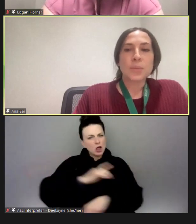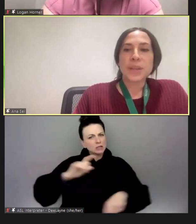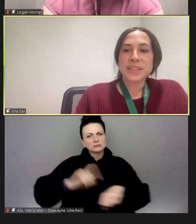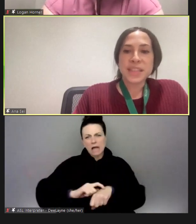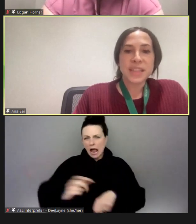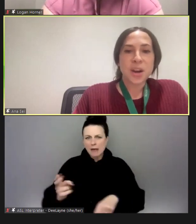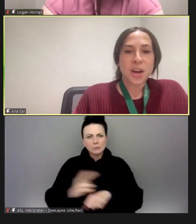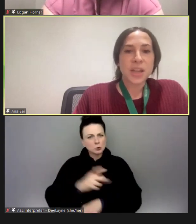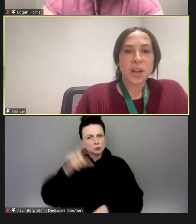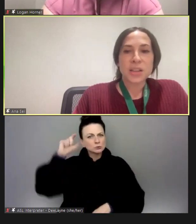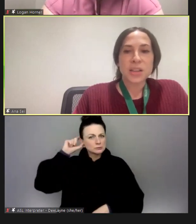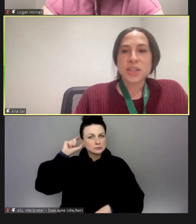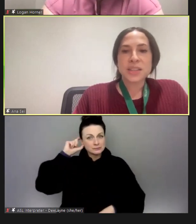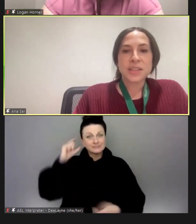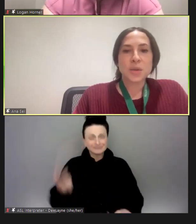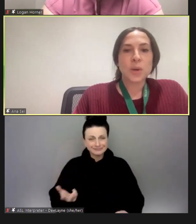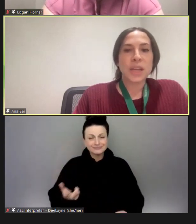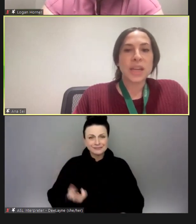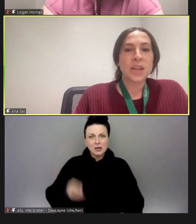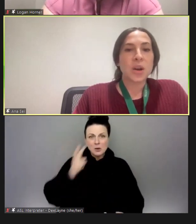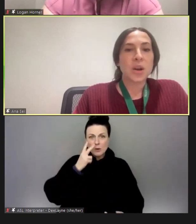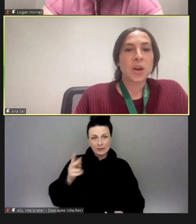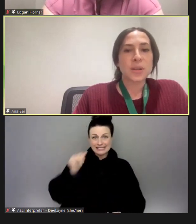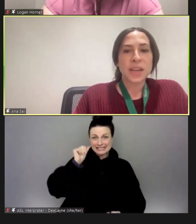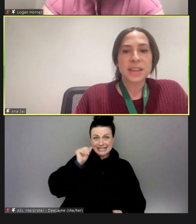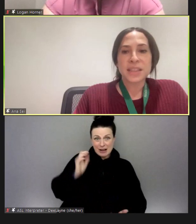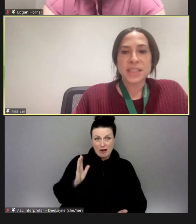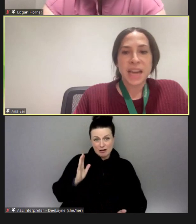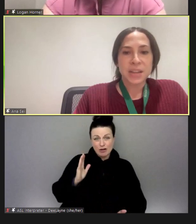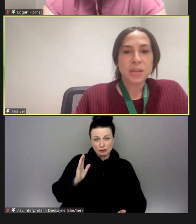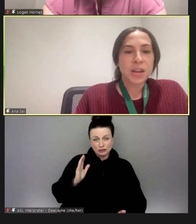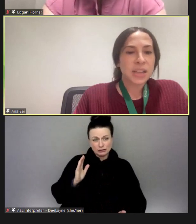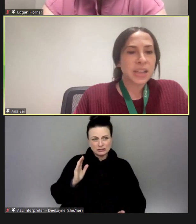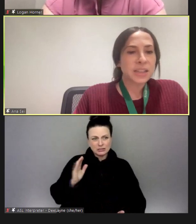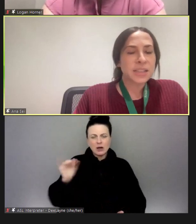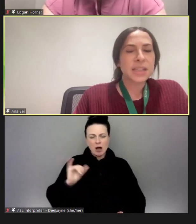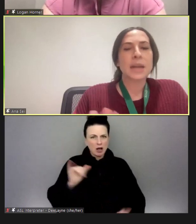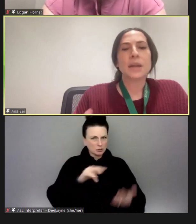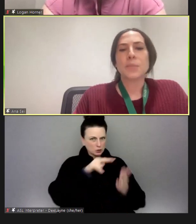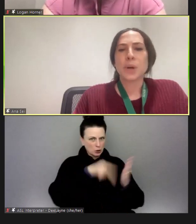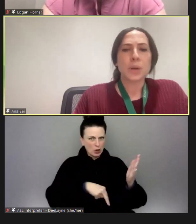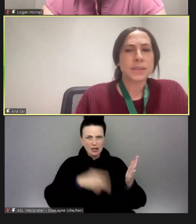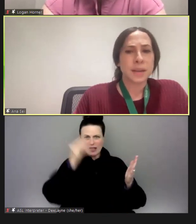see the audiologist we can also look at